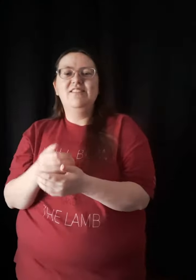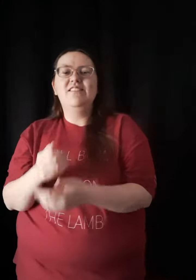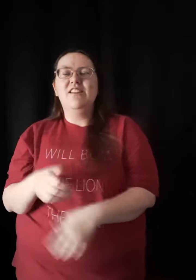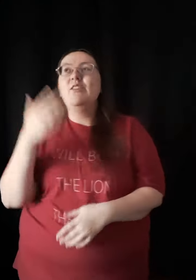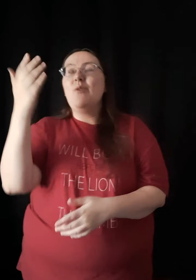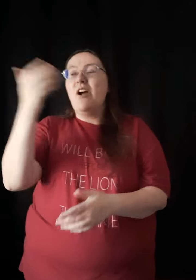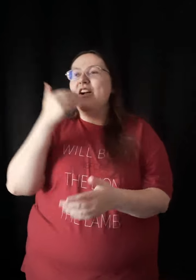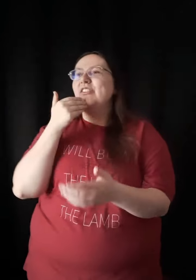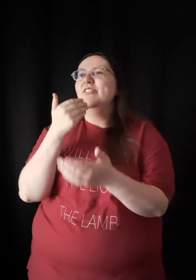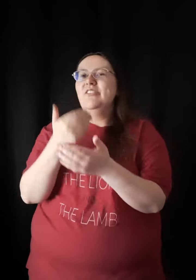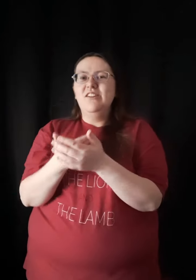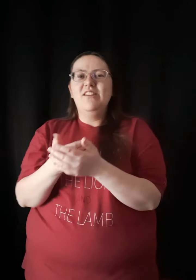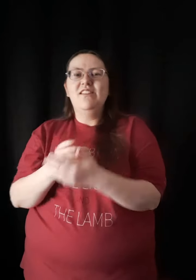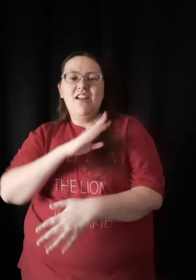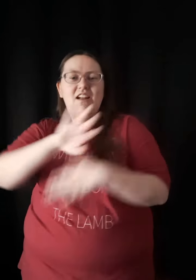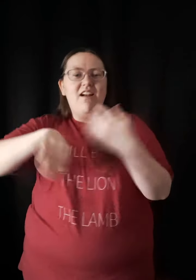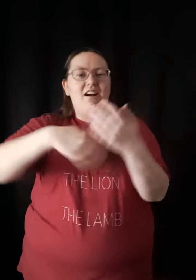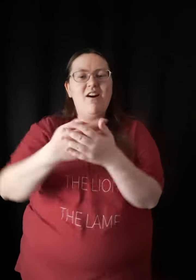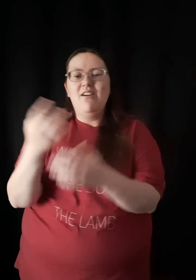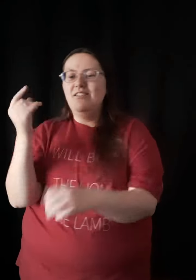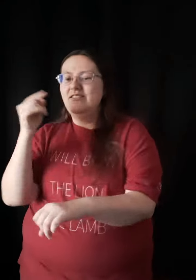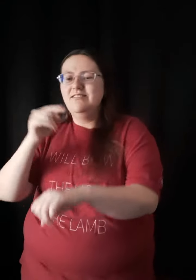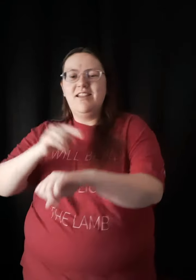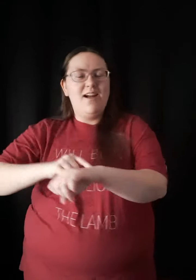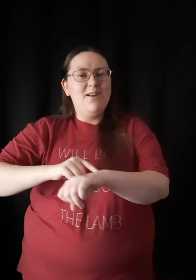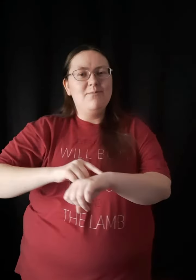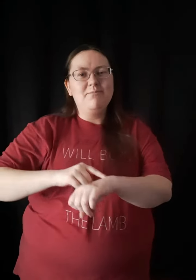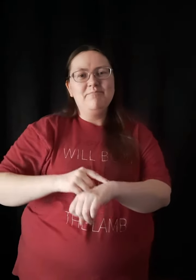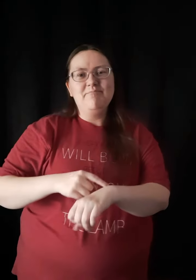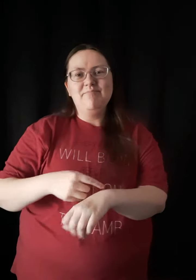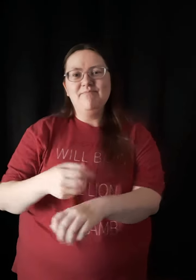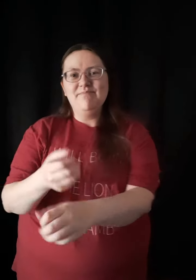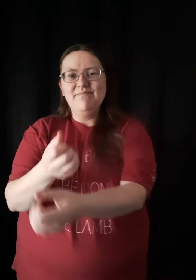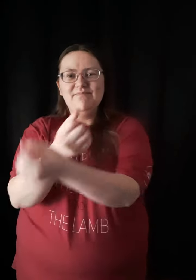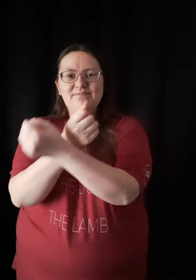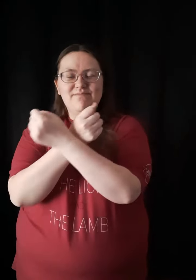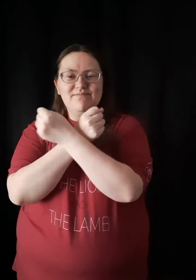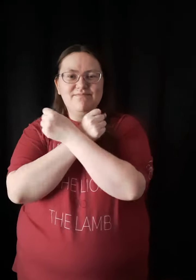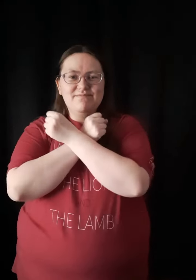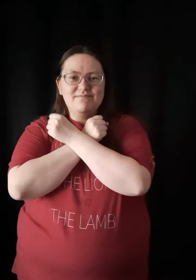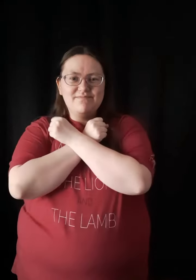Say, you are good all the time All the time